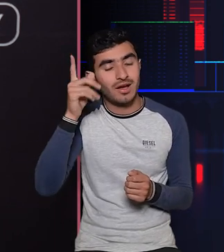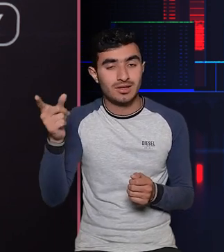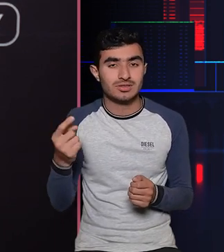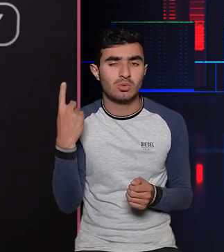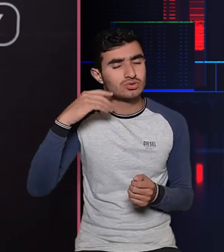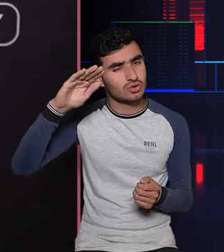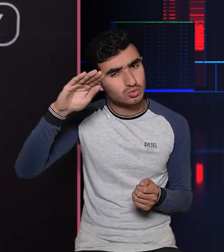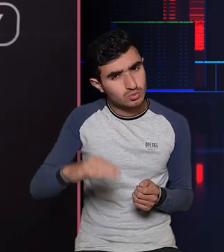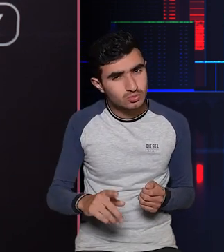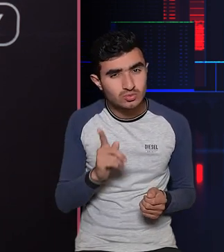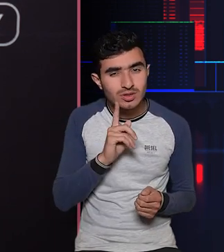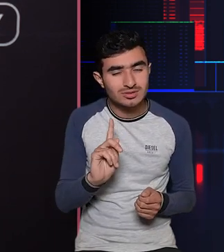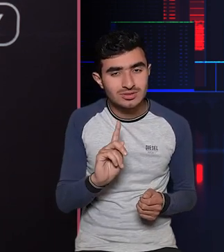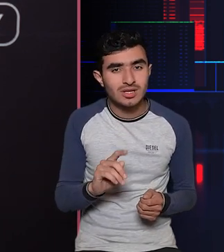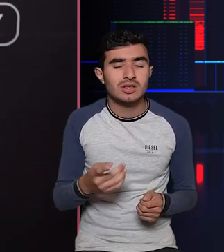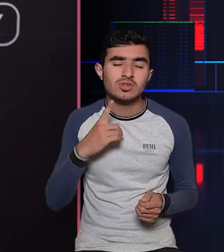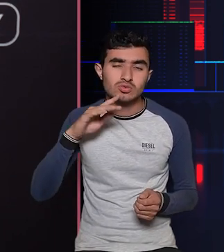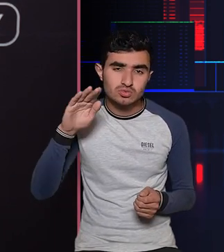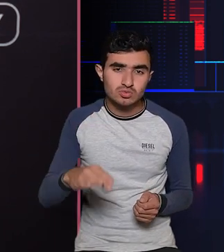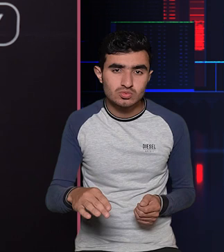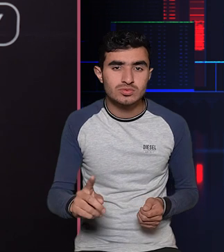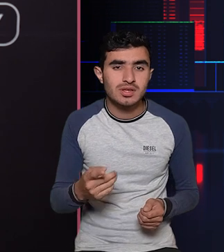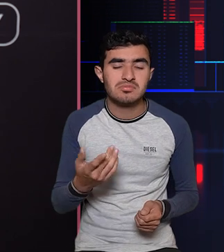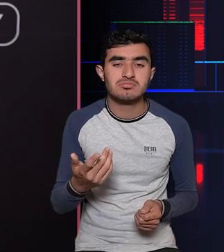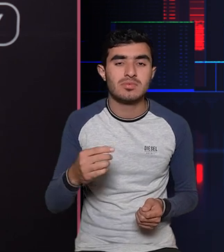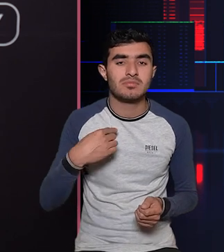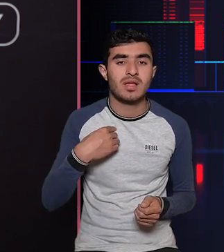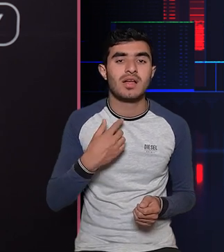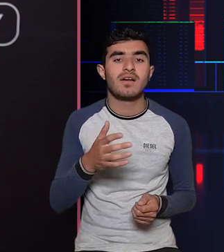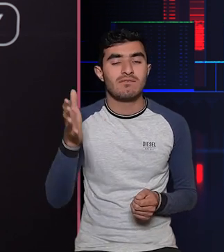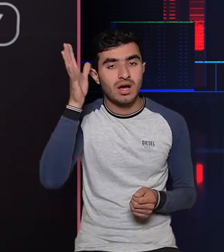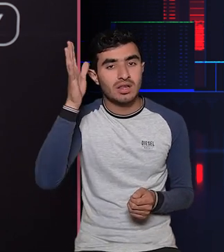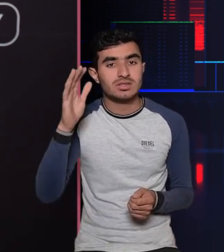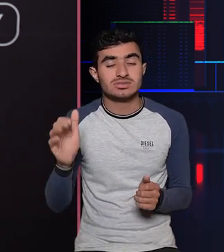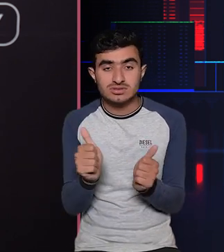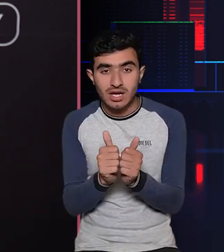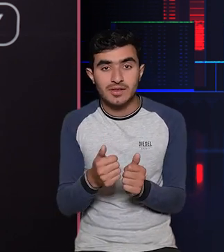I also liked hunting and that I have got from my father’s side, I used to go for hunting